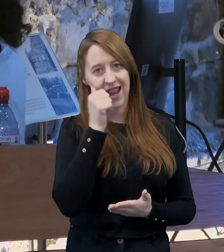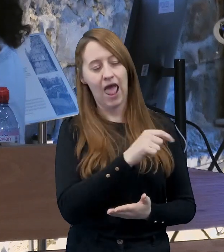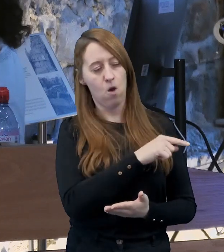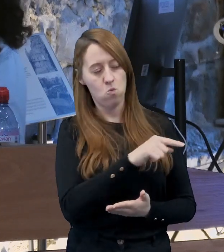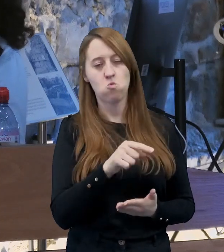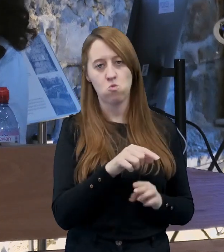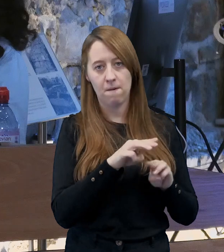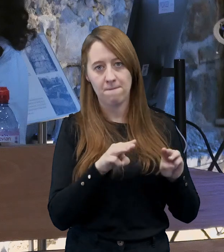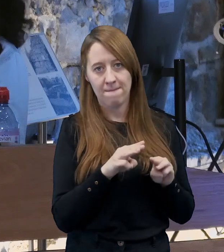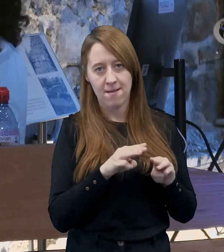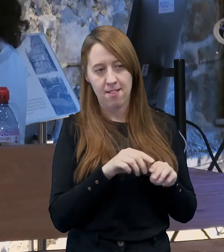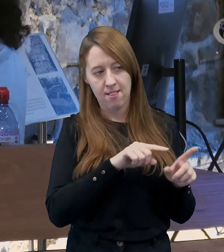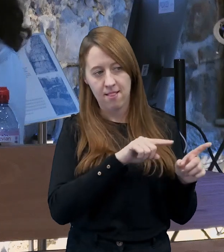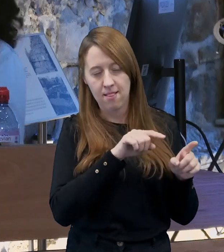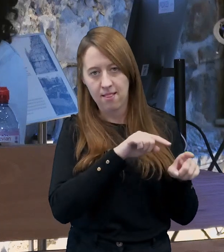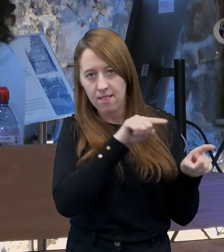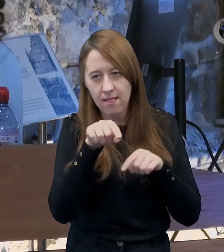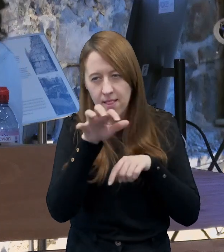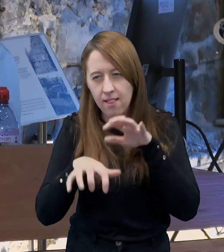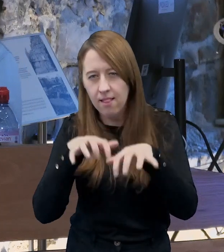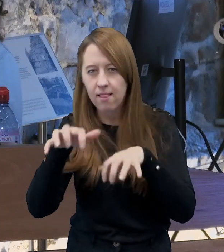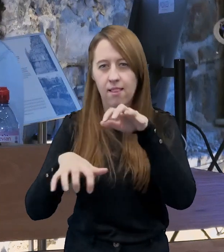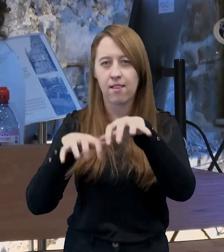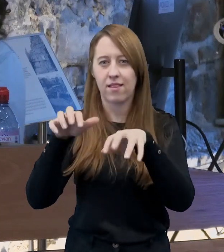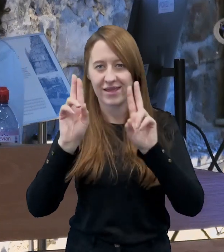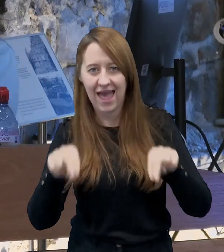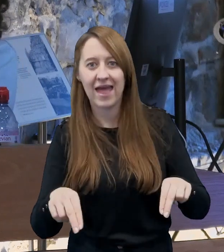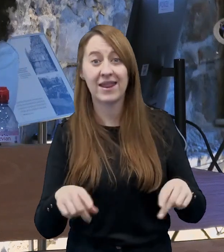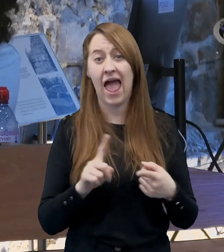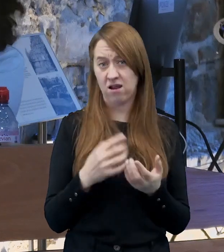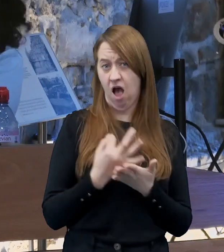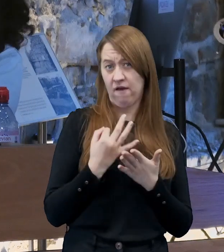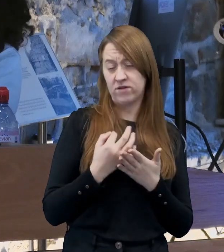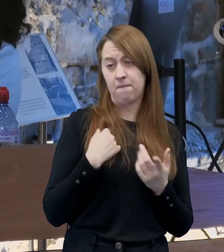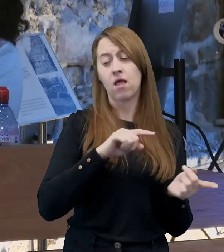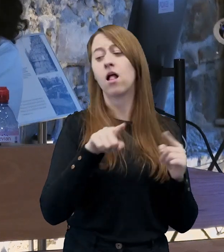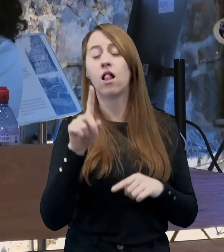And I've frequently gone past and seen cups of coffee just stood right next, you know, on the ledge right next to the sculptures.